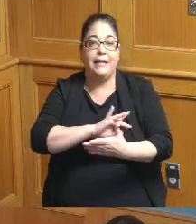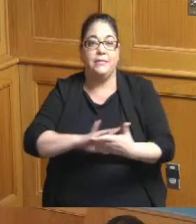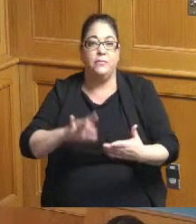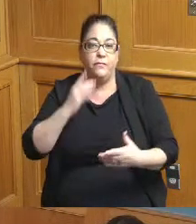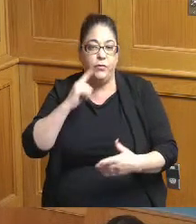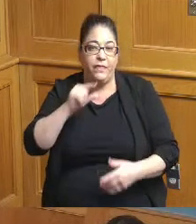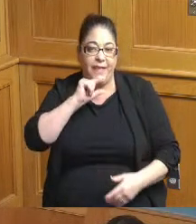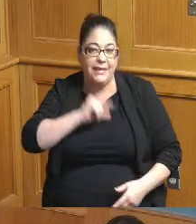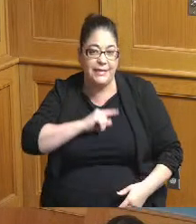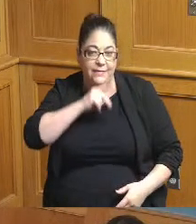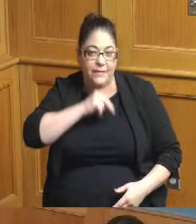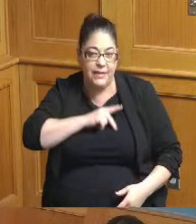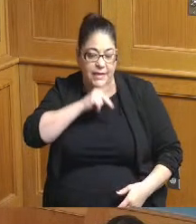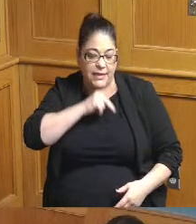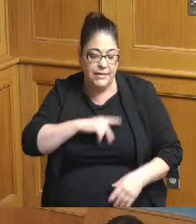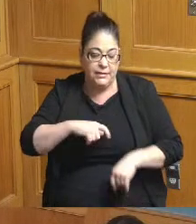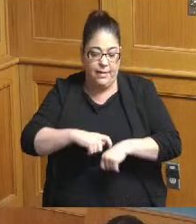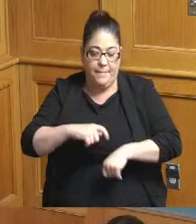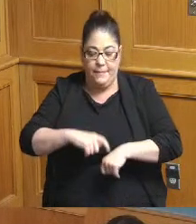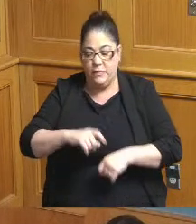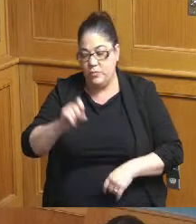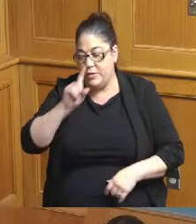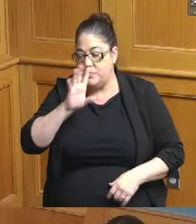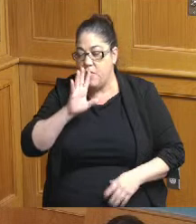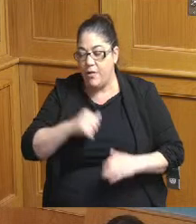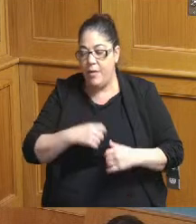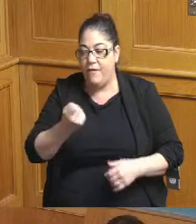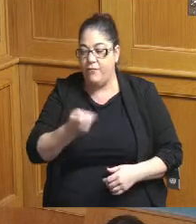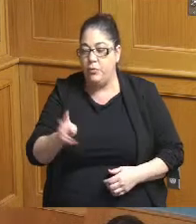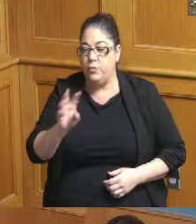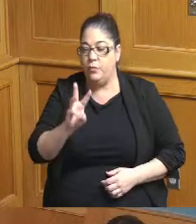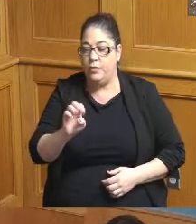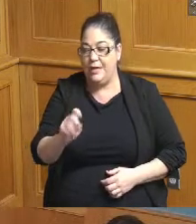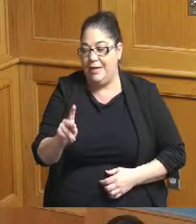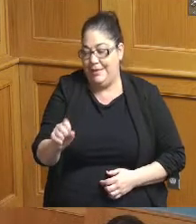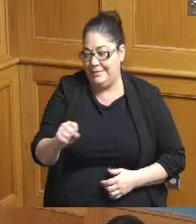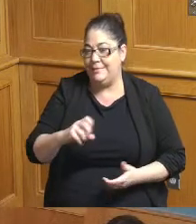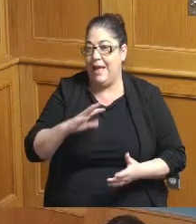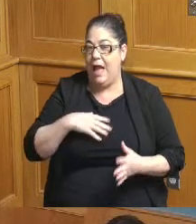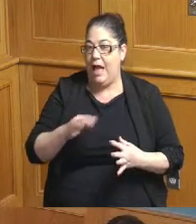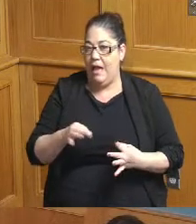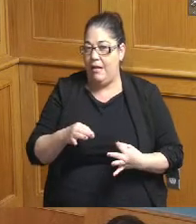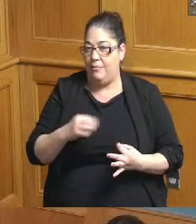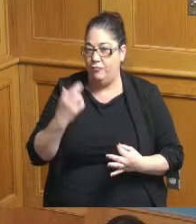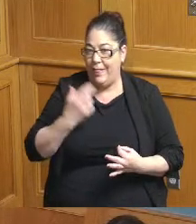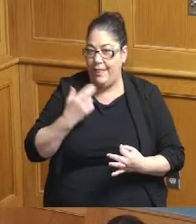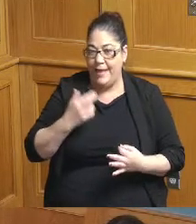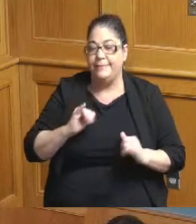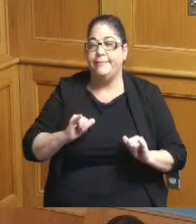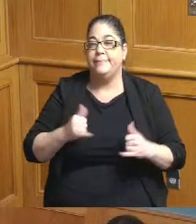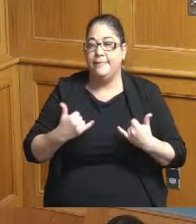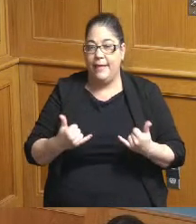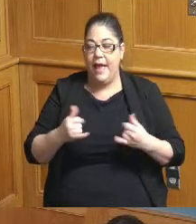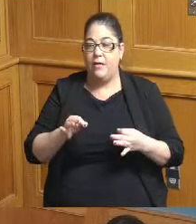when I was talking about a few weeks I was pushing this into either the latest meeting in November or